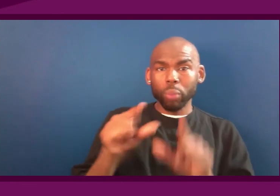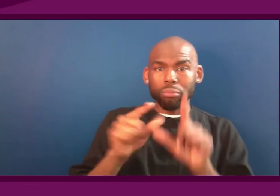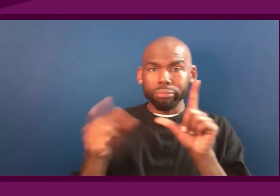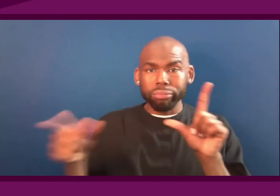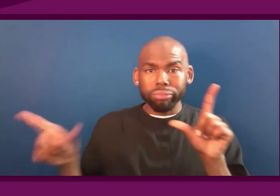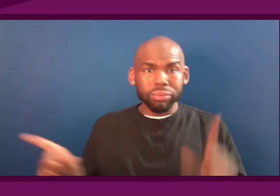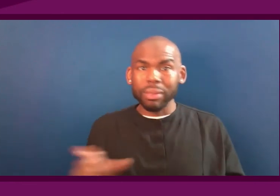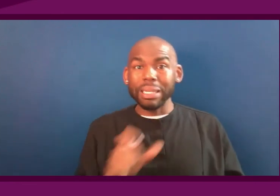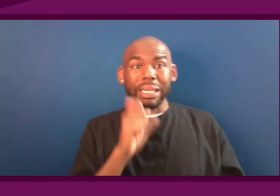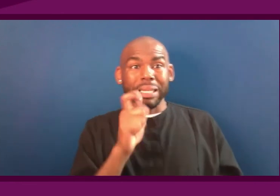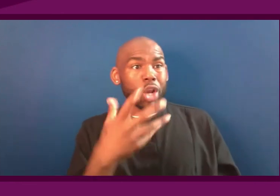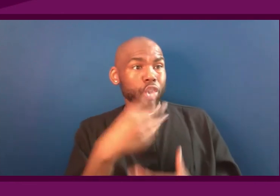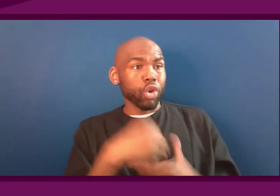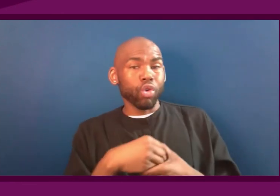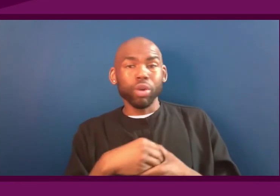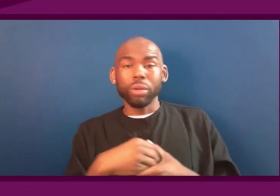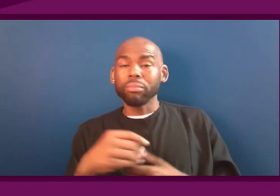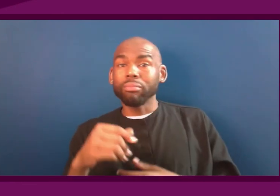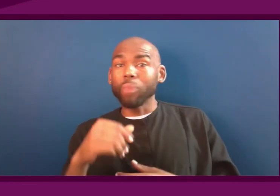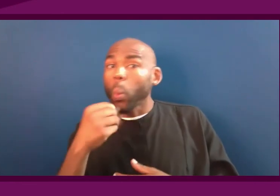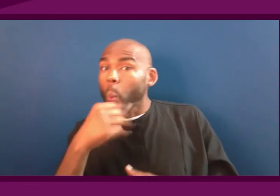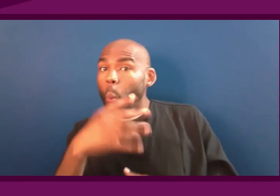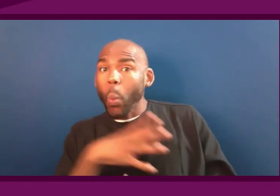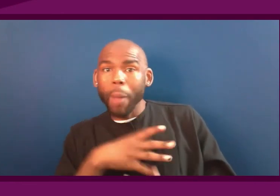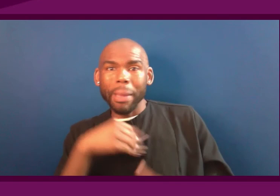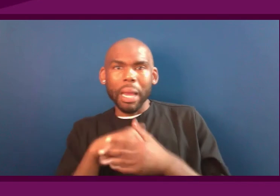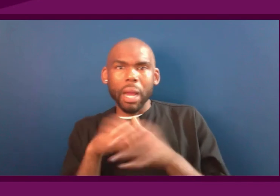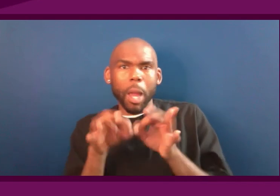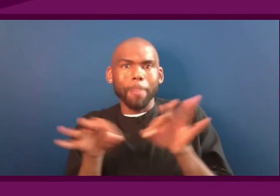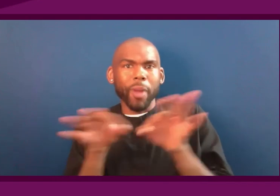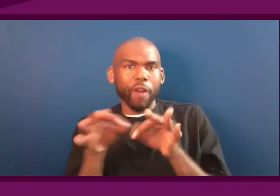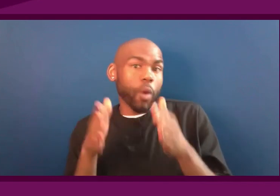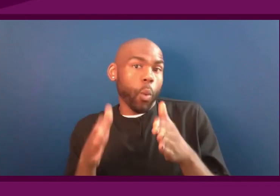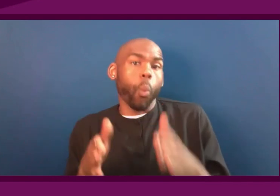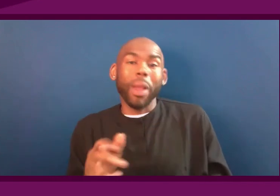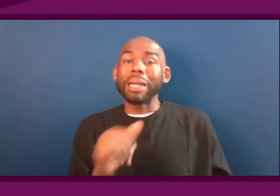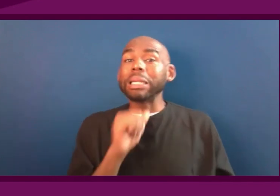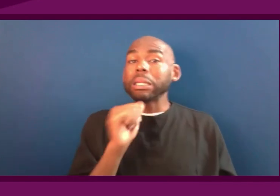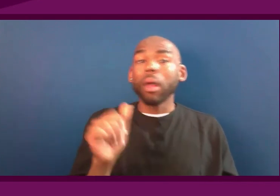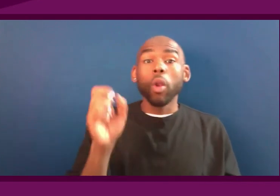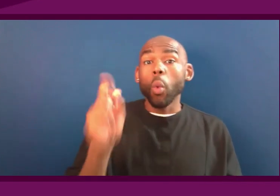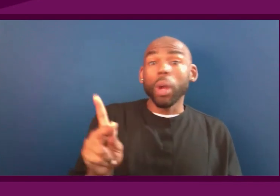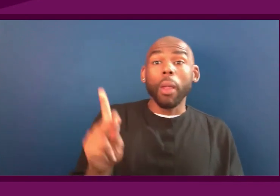So I think we still have a lot of work to do to make sure they know. For example, something that